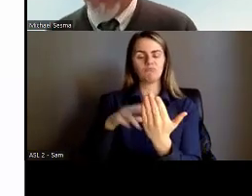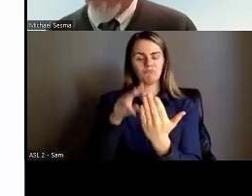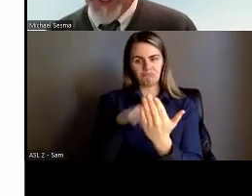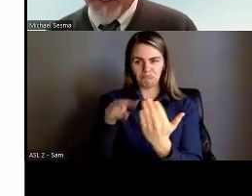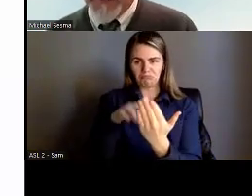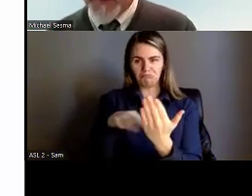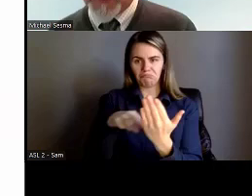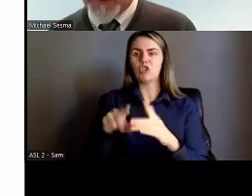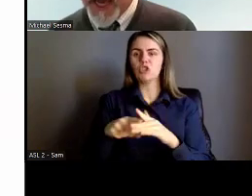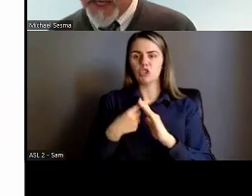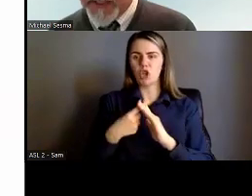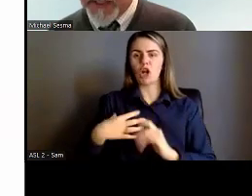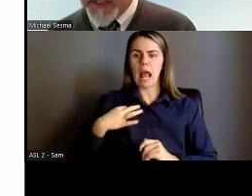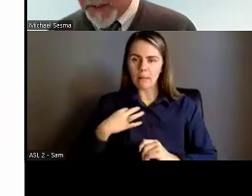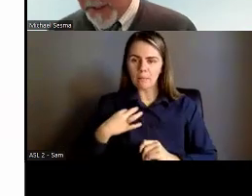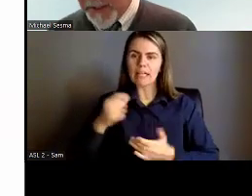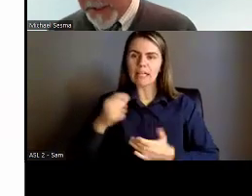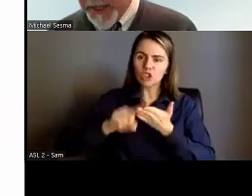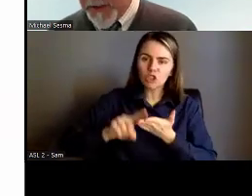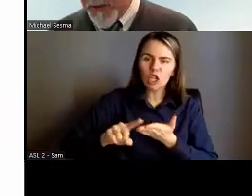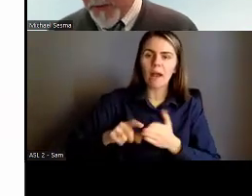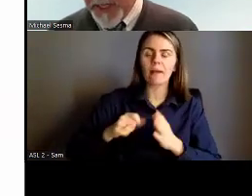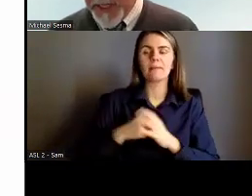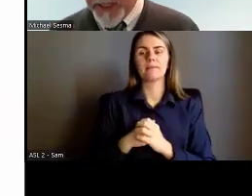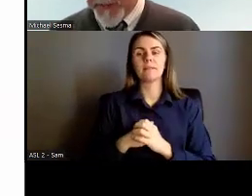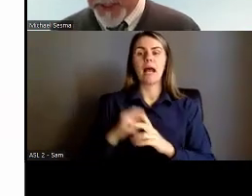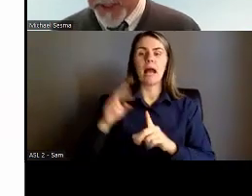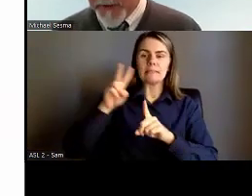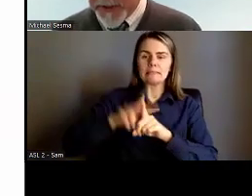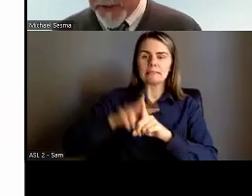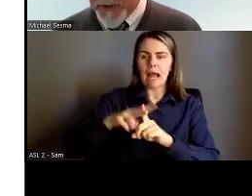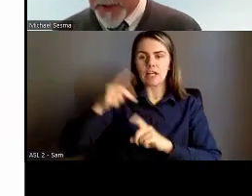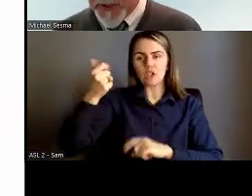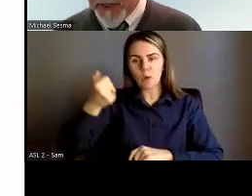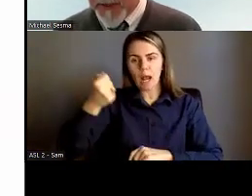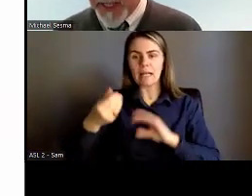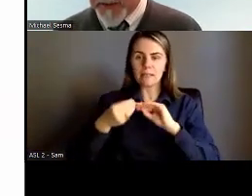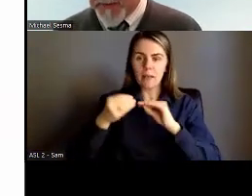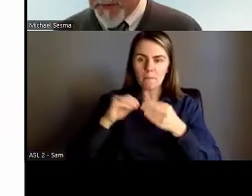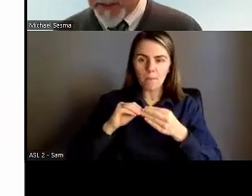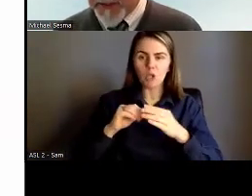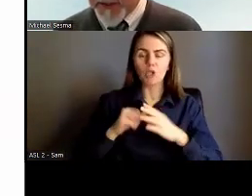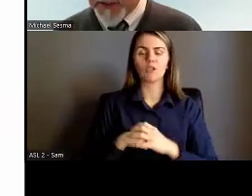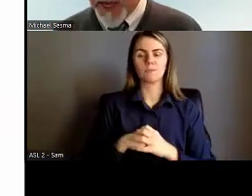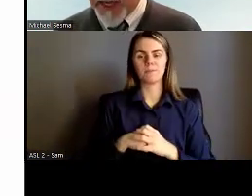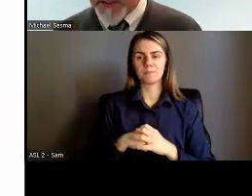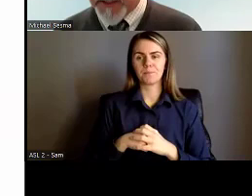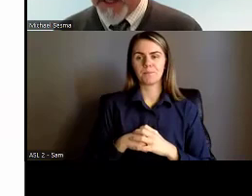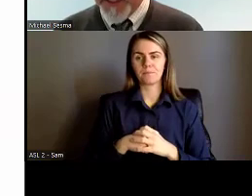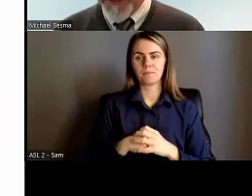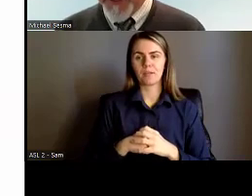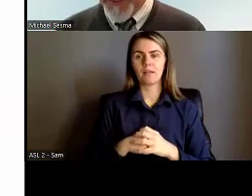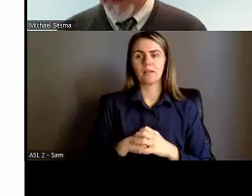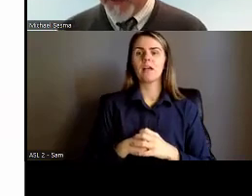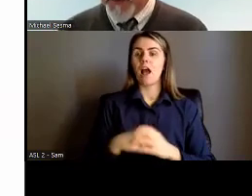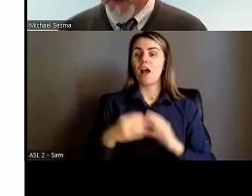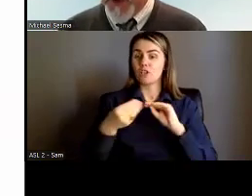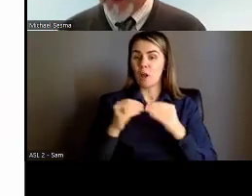A grant number is assigned. It's assigned to a particular institute or center that could be based on the science that you proposed,